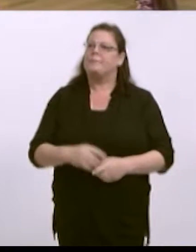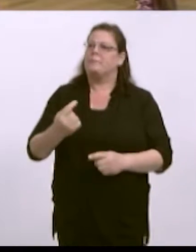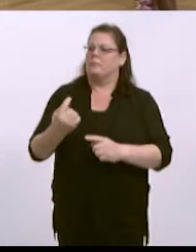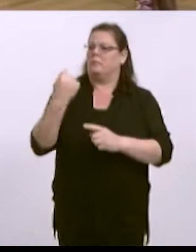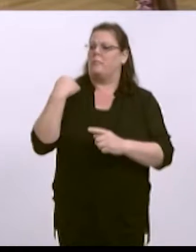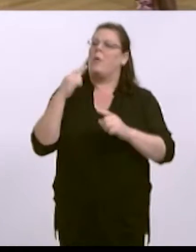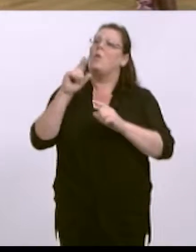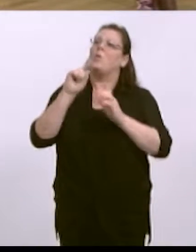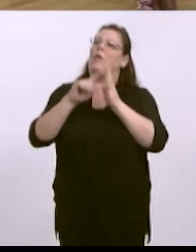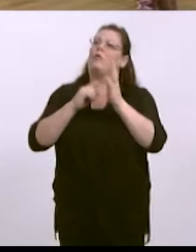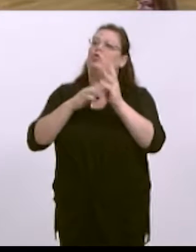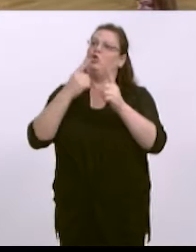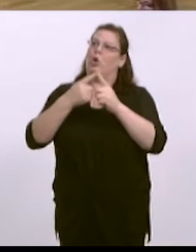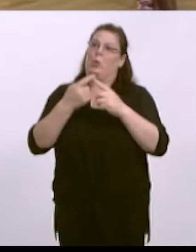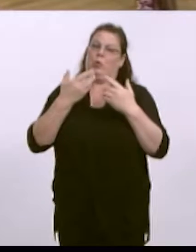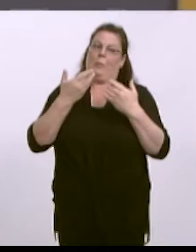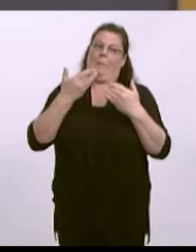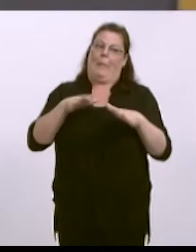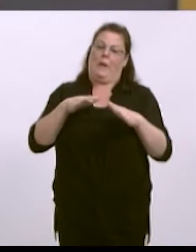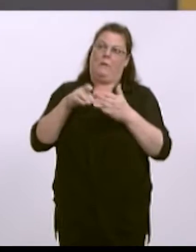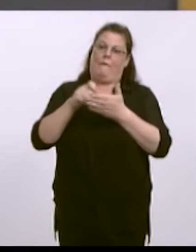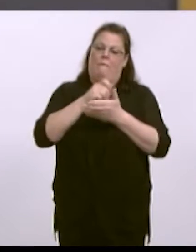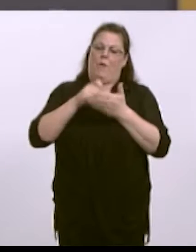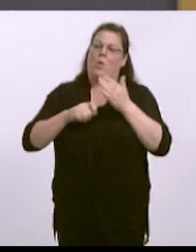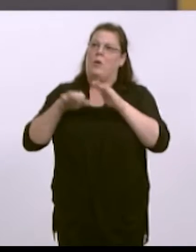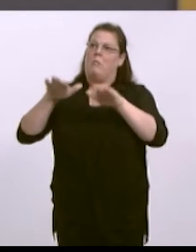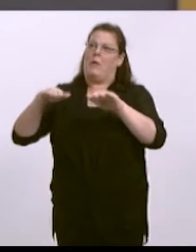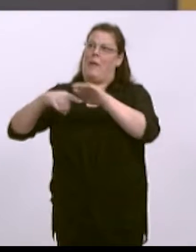country had only just decided to leave the EU. As a consequence of that, there could